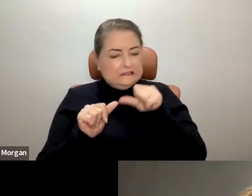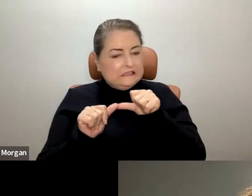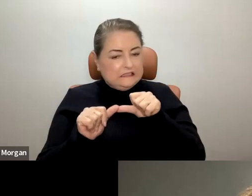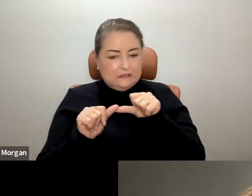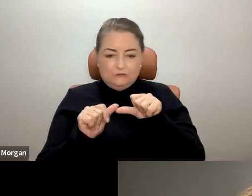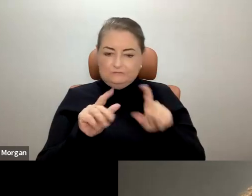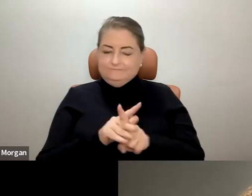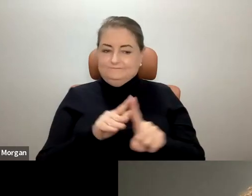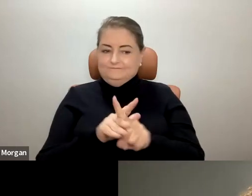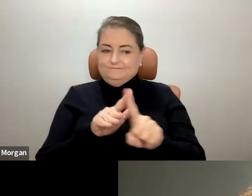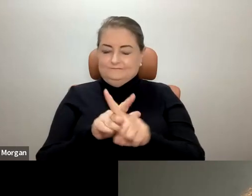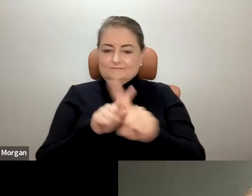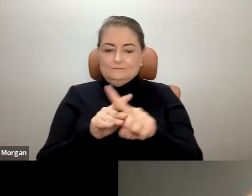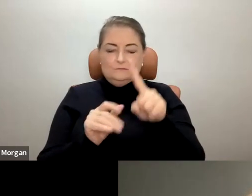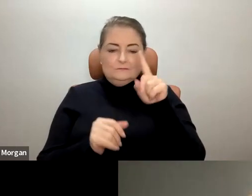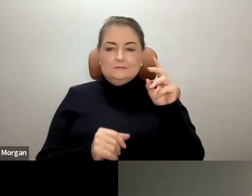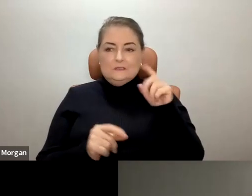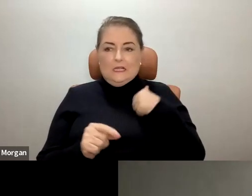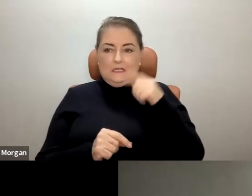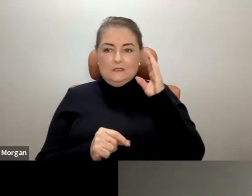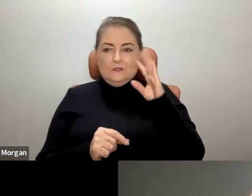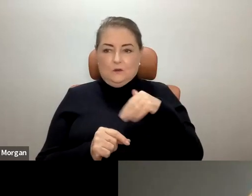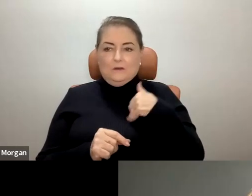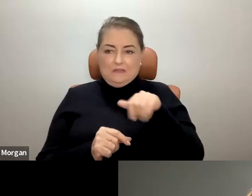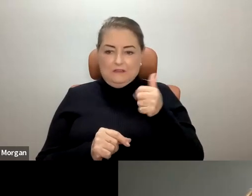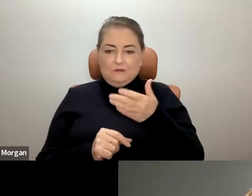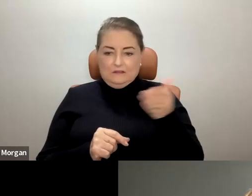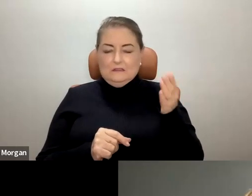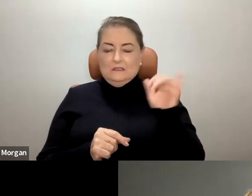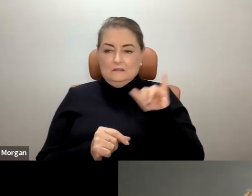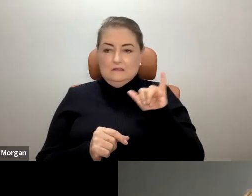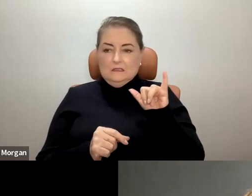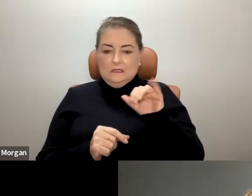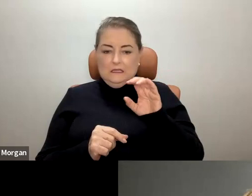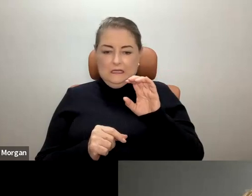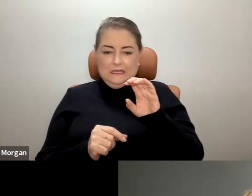up. I know that there are other things out there like Equatio, I